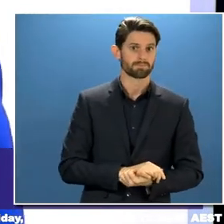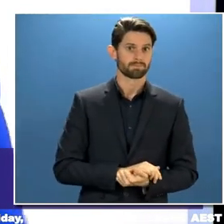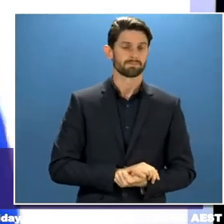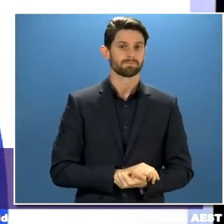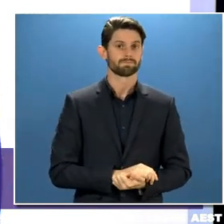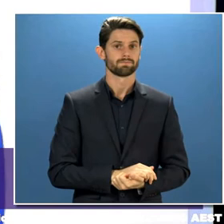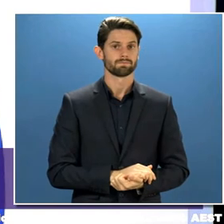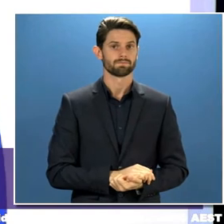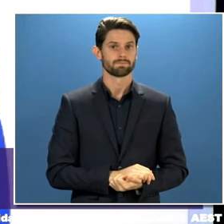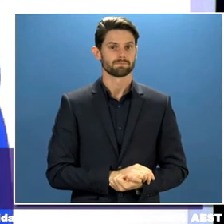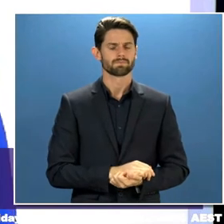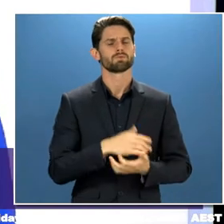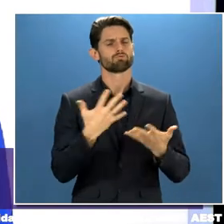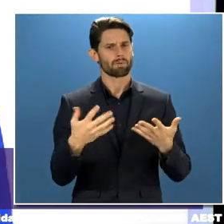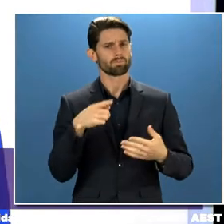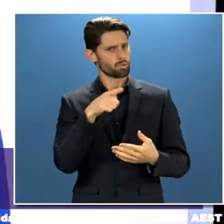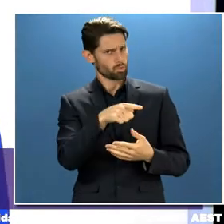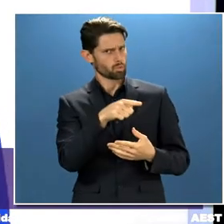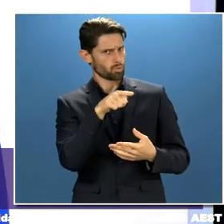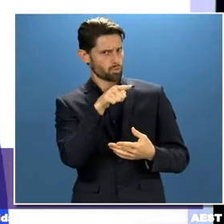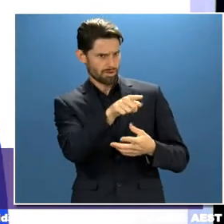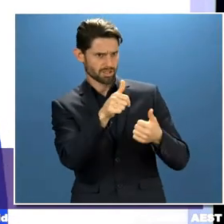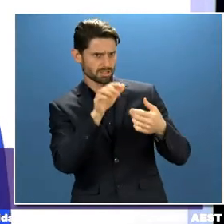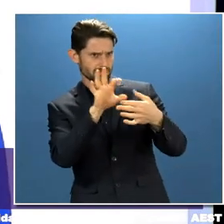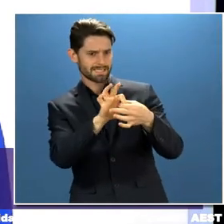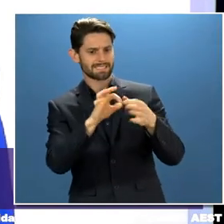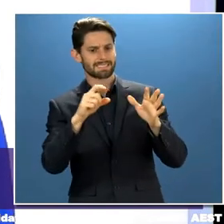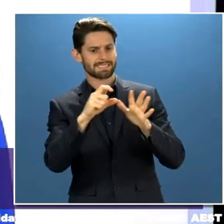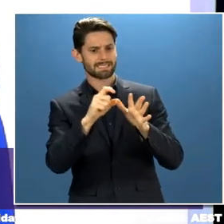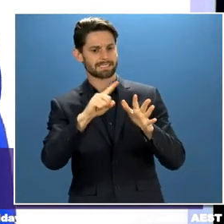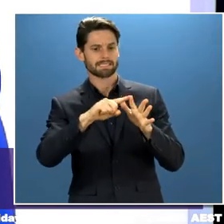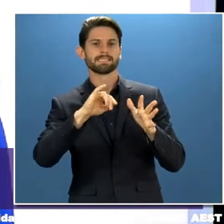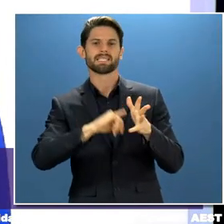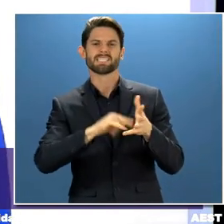And you've had a DES provider who has helped you find some jobs from time to time. Yes.